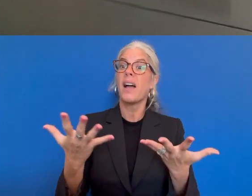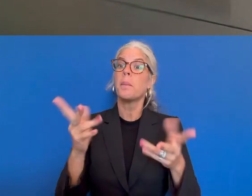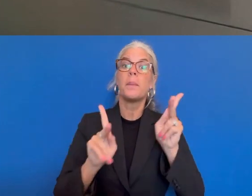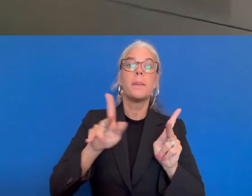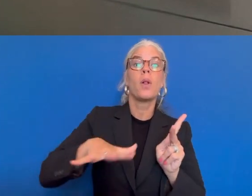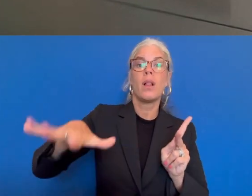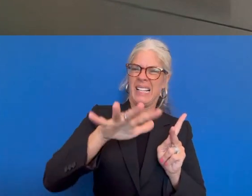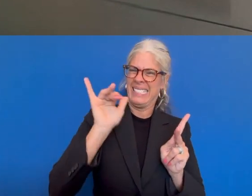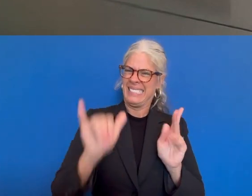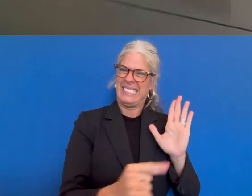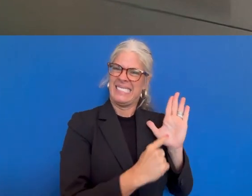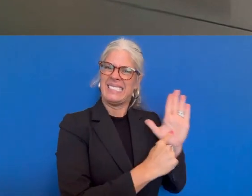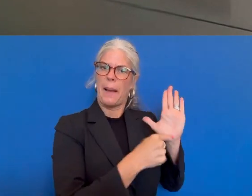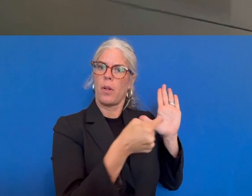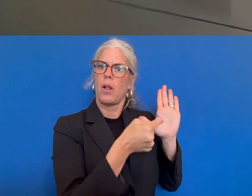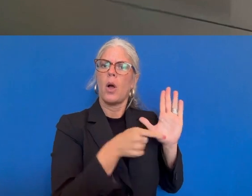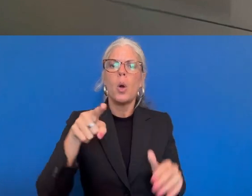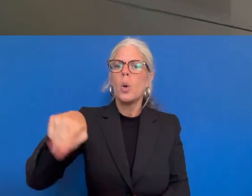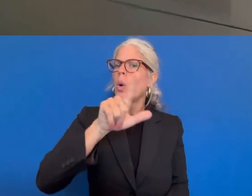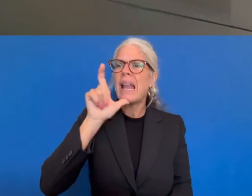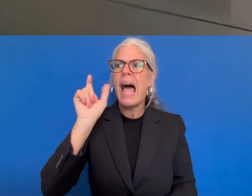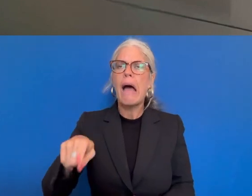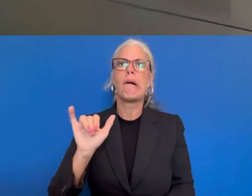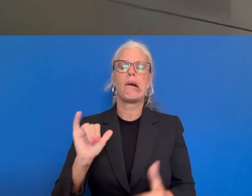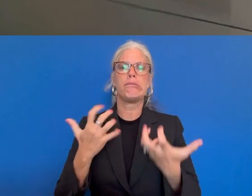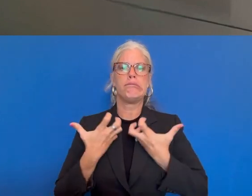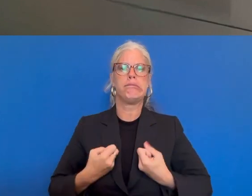provide the people is an example of